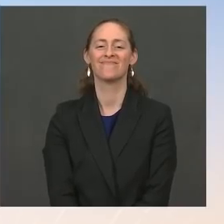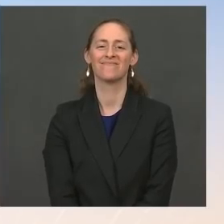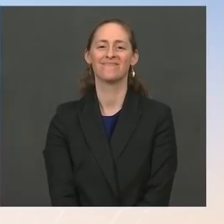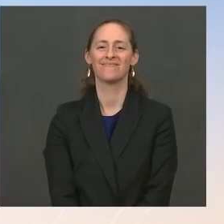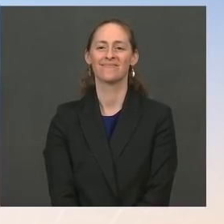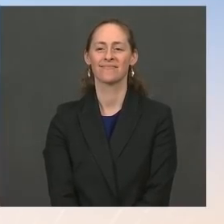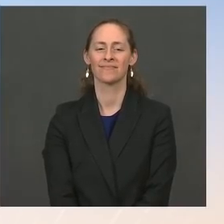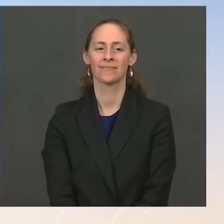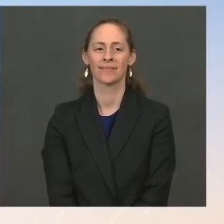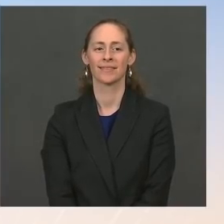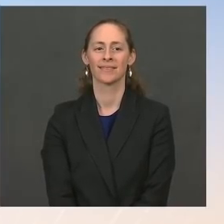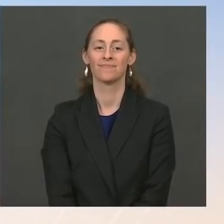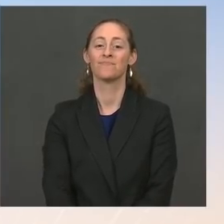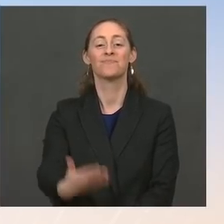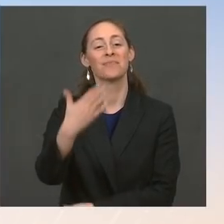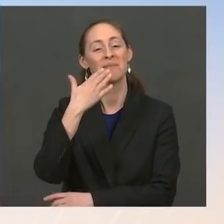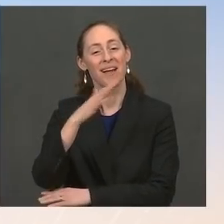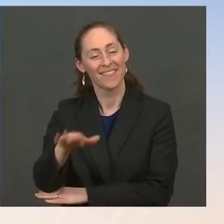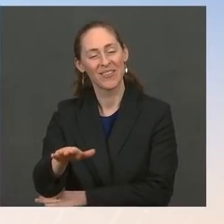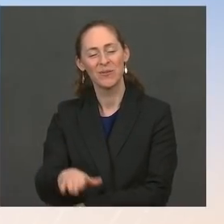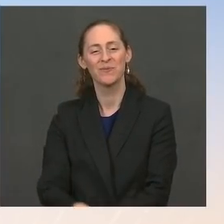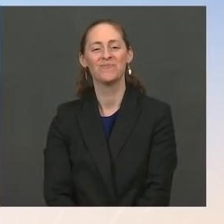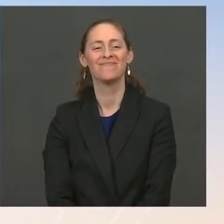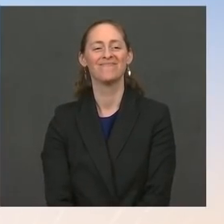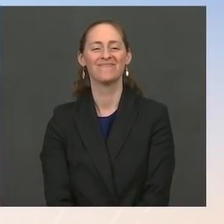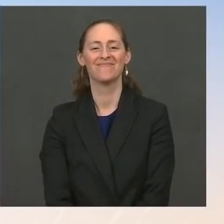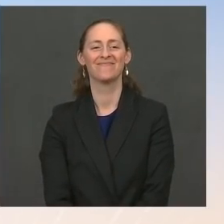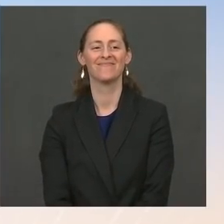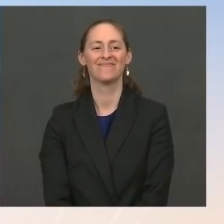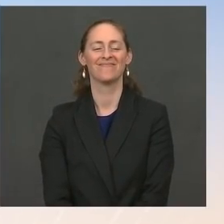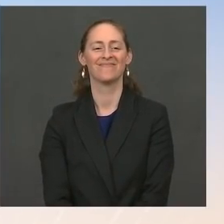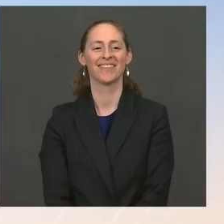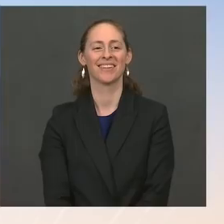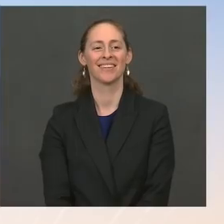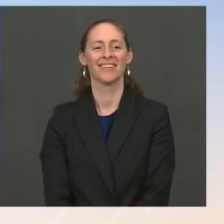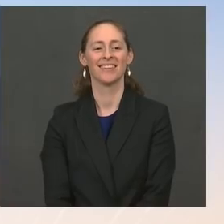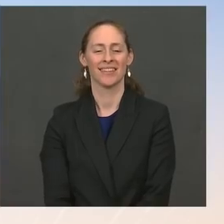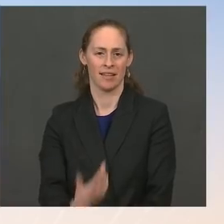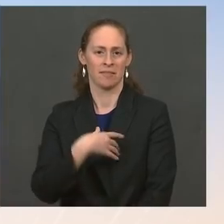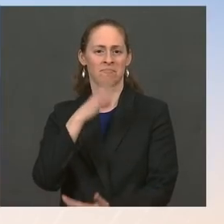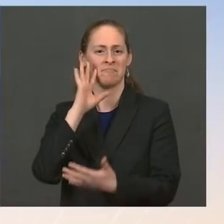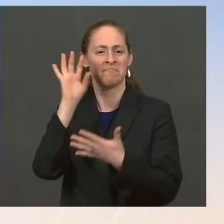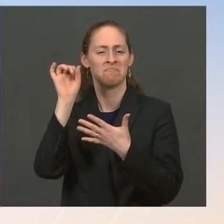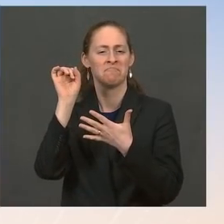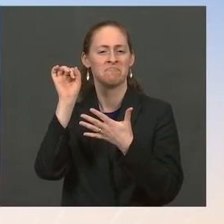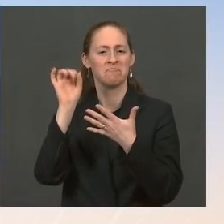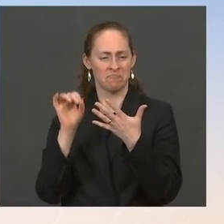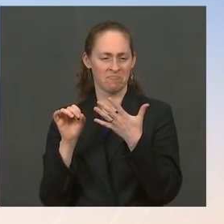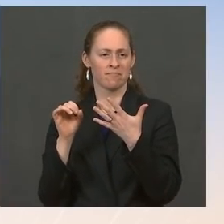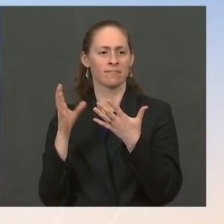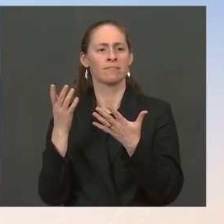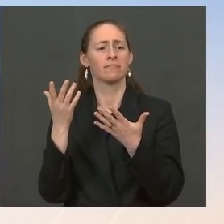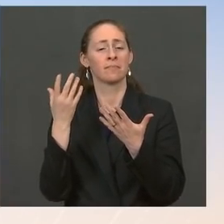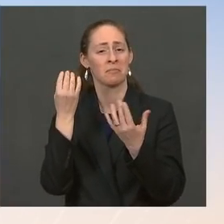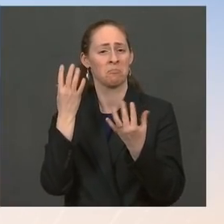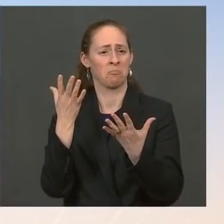Ms. Psaki: Good afternoon. Okay, a couple of items for you today. Not much going on around here, obviously.